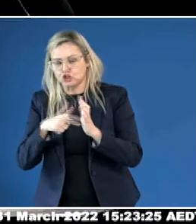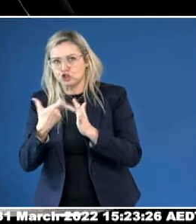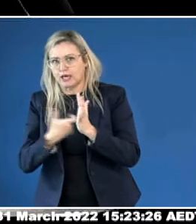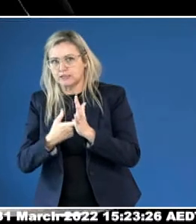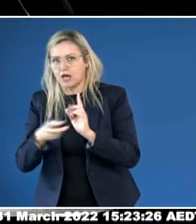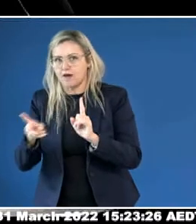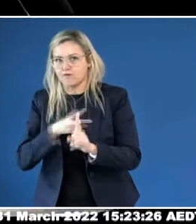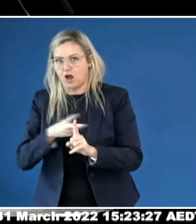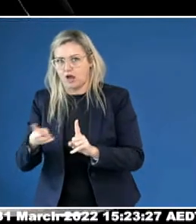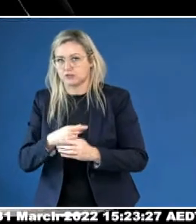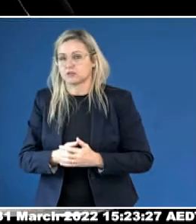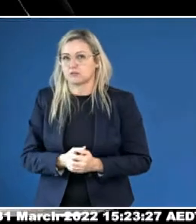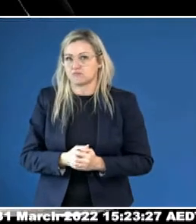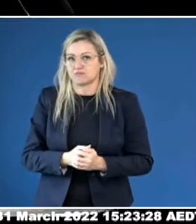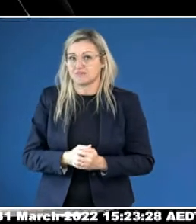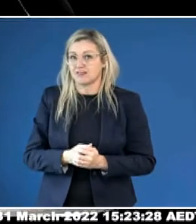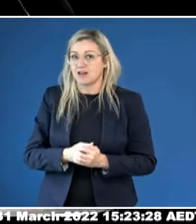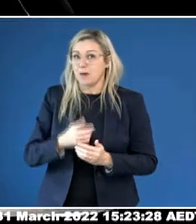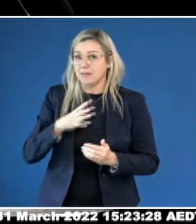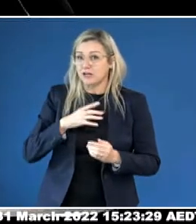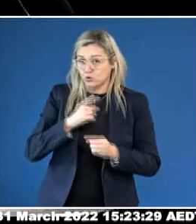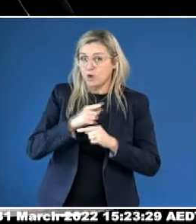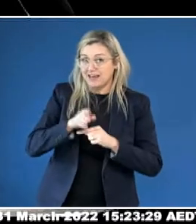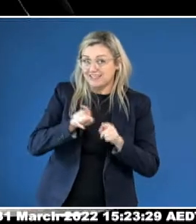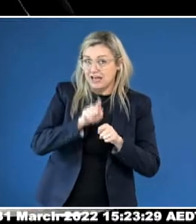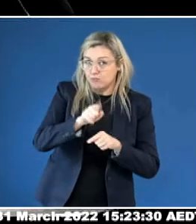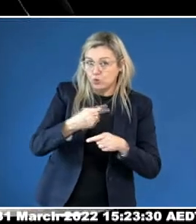And it does go to those things that you've just mentioned, Commissioner. Thank you.